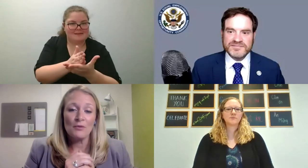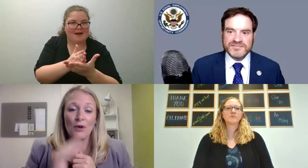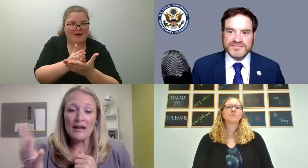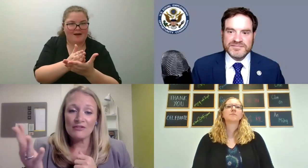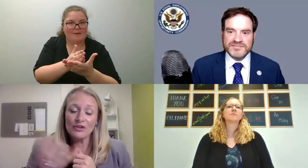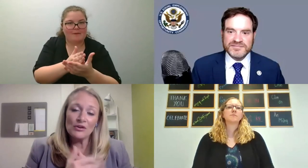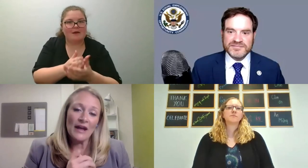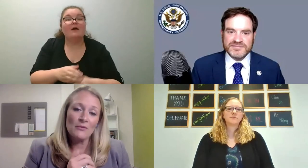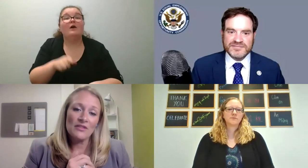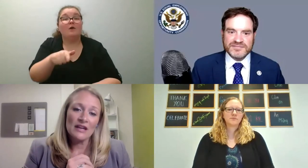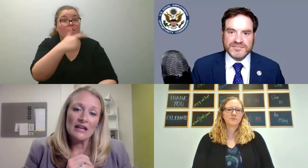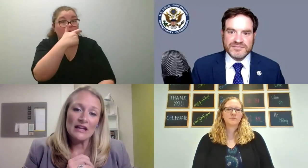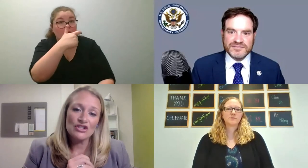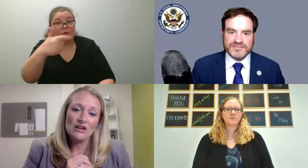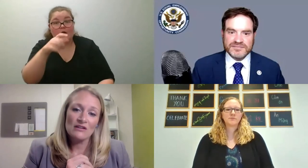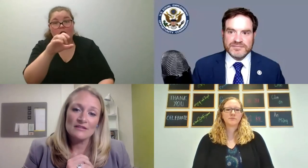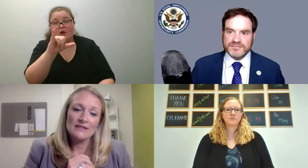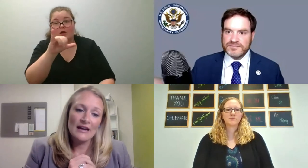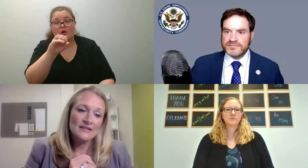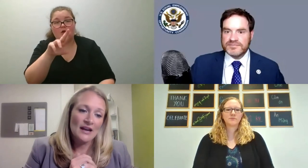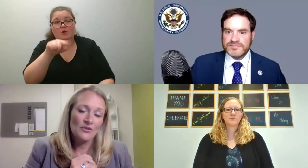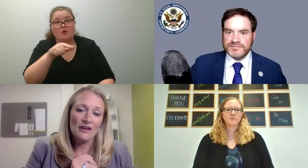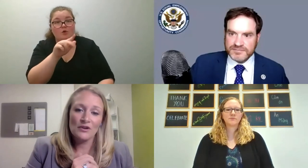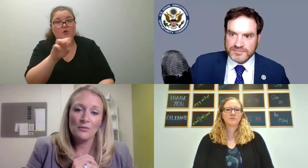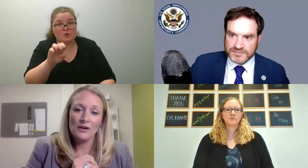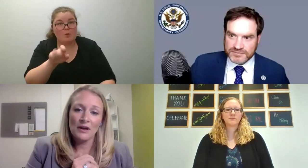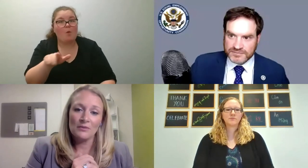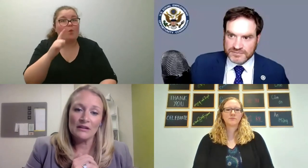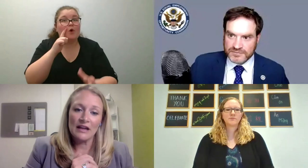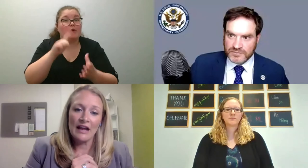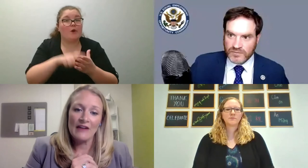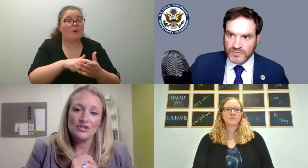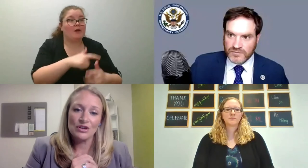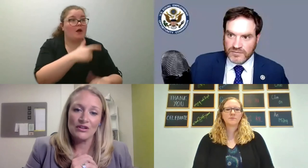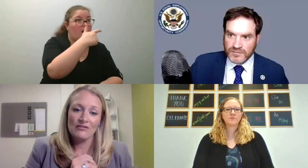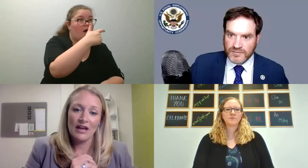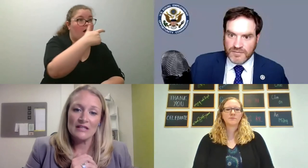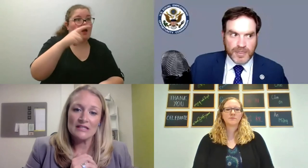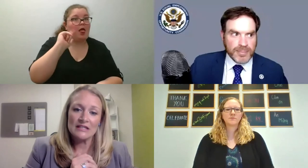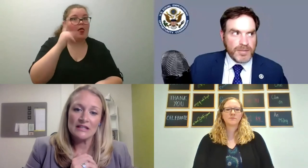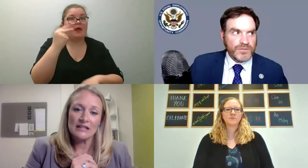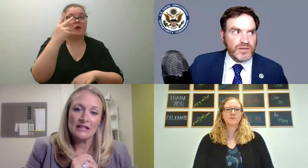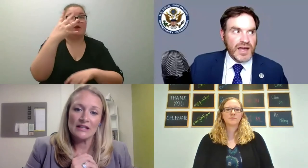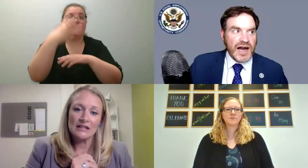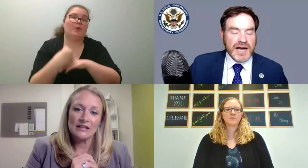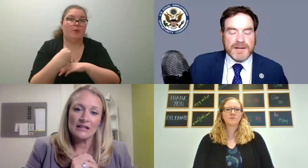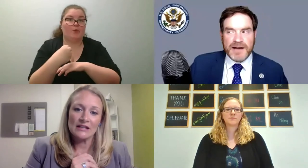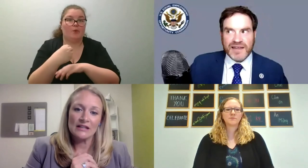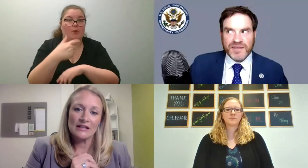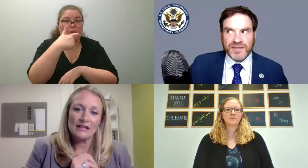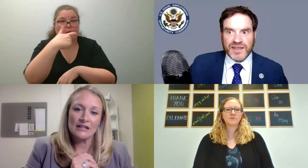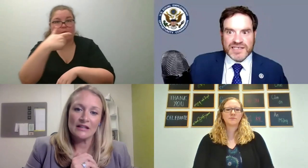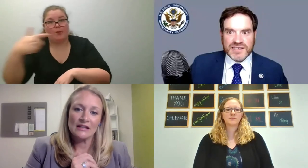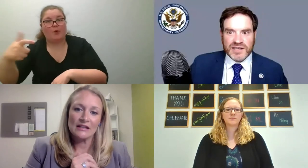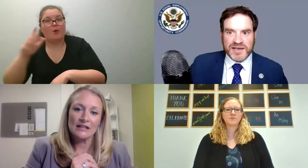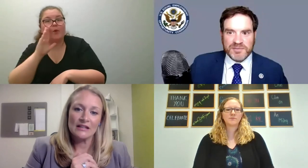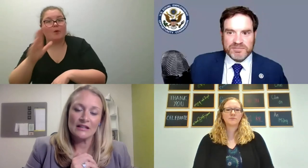but Brien, if you're okay with it, can I share your slide deck with everyone publicly after the event? I think so.